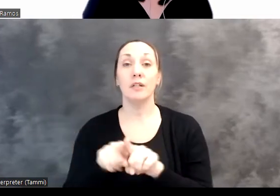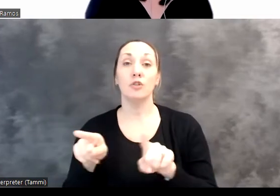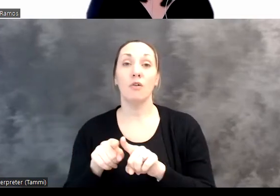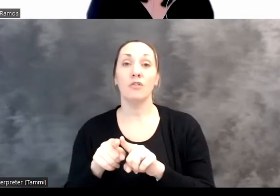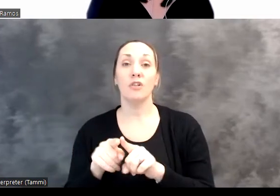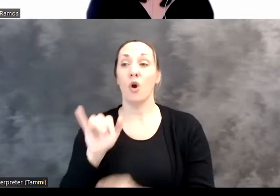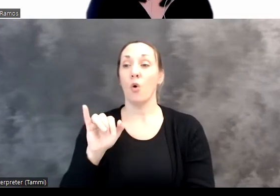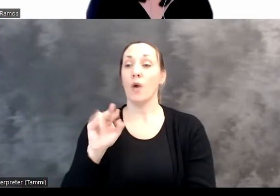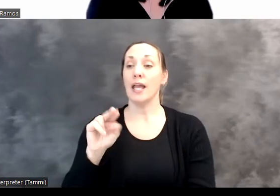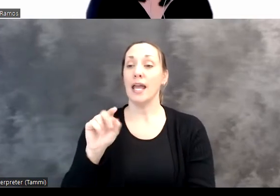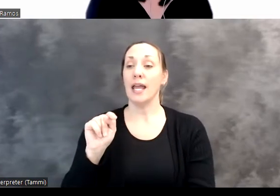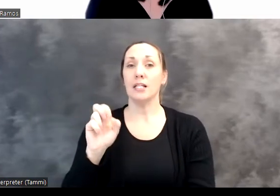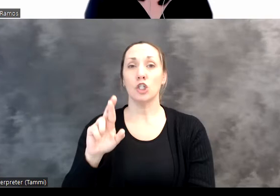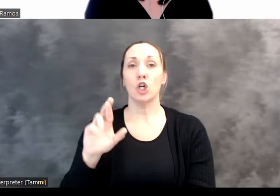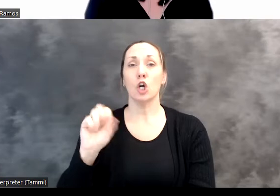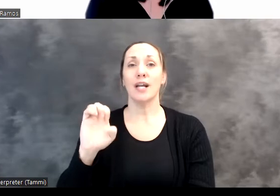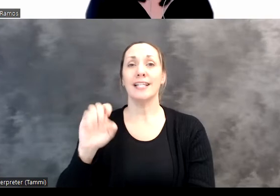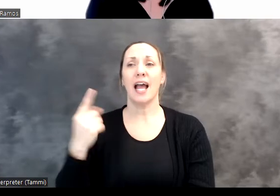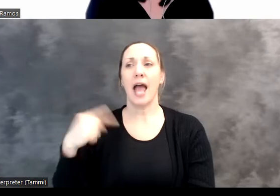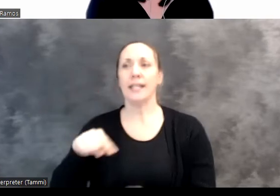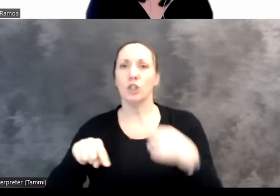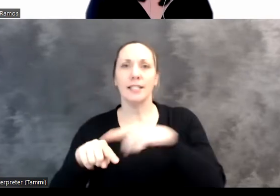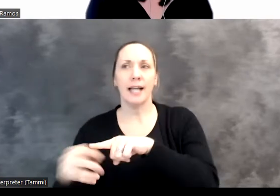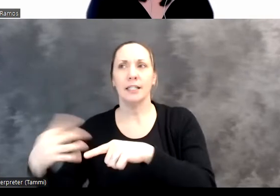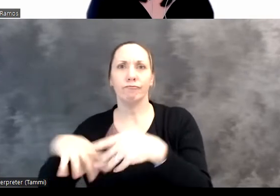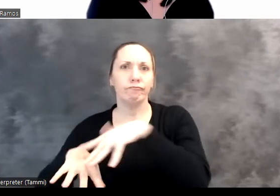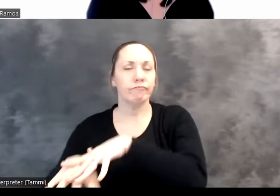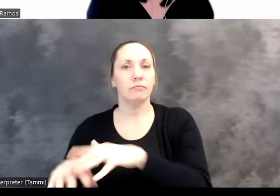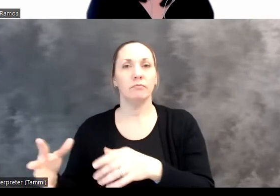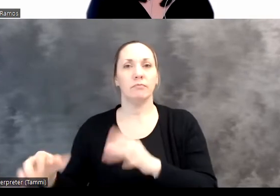or are one thing. There are many kinds of disabilities like Roger